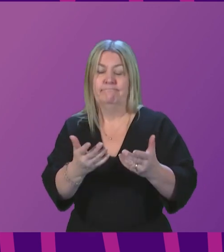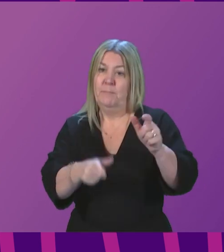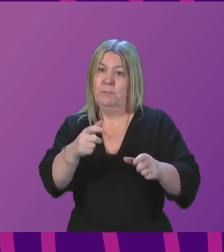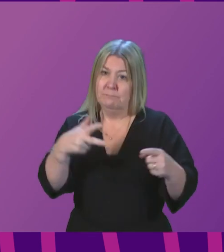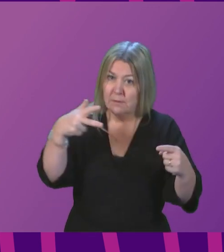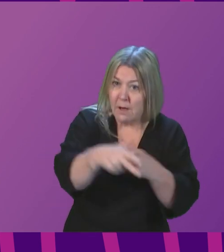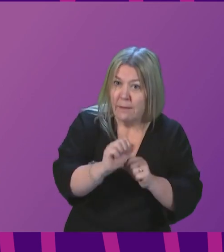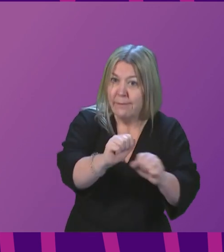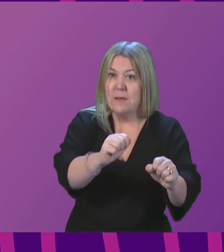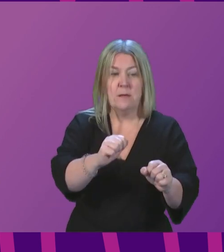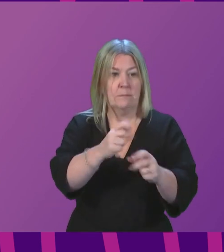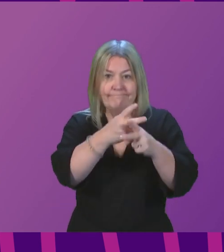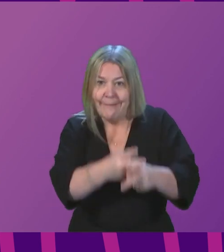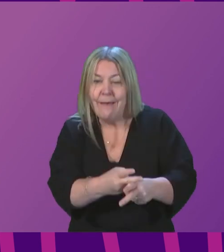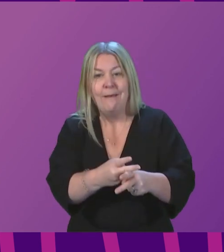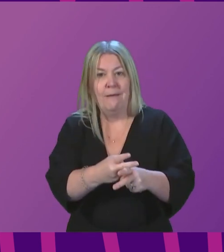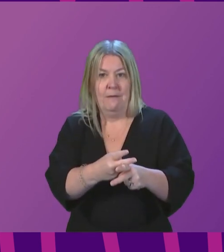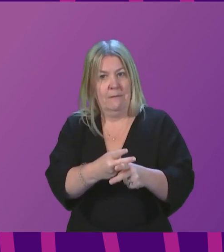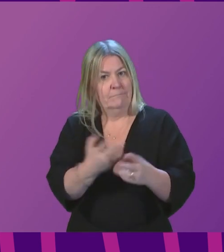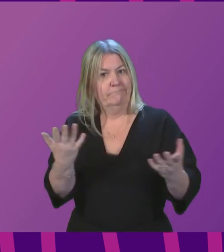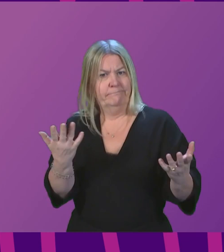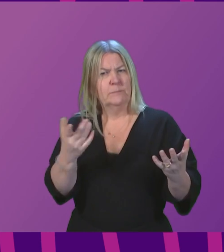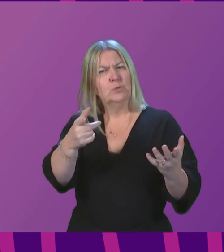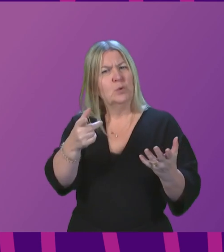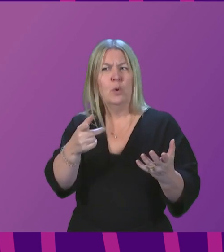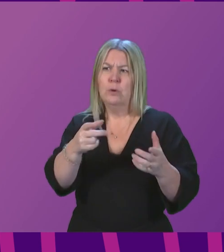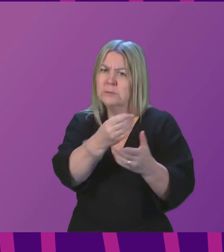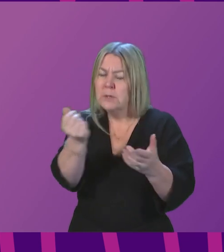More and more people are reporting that it is individuals with complex needs and life-limiting